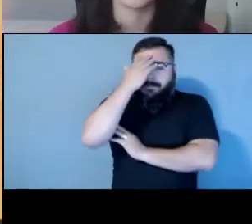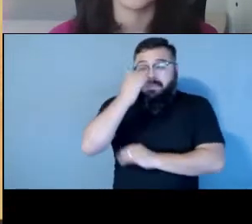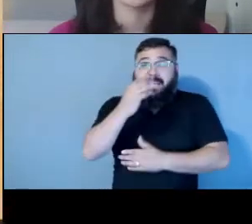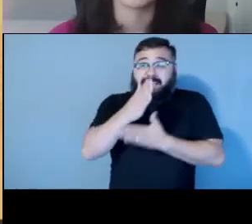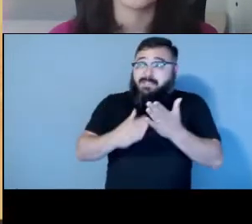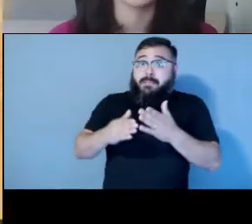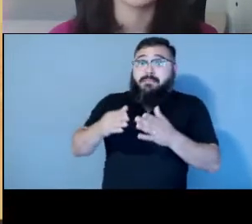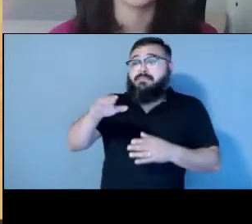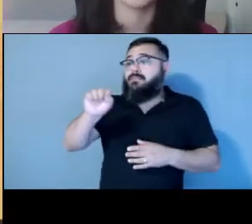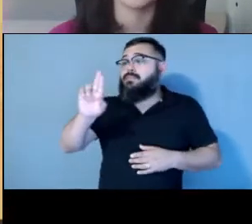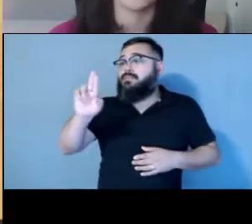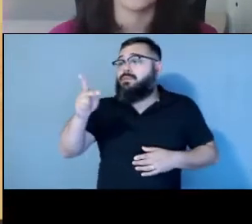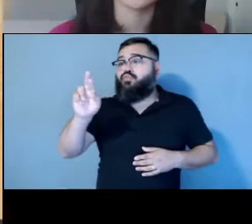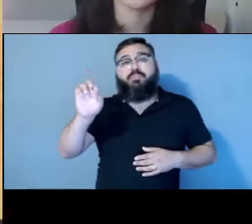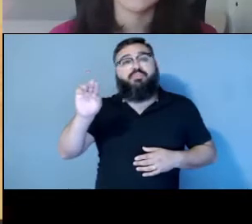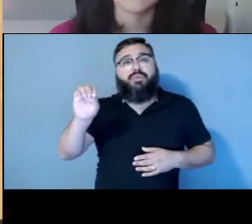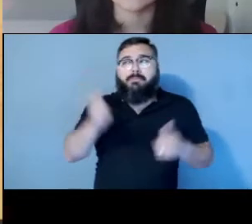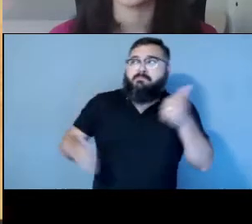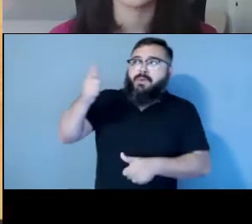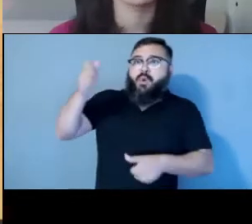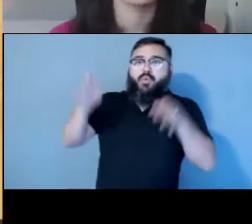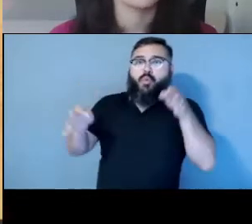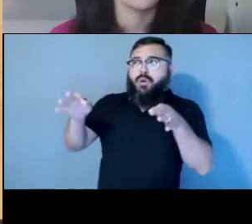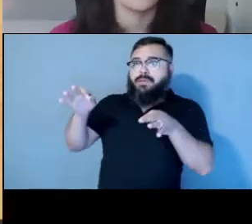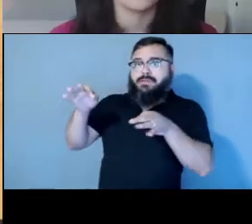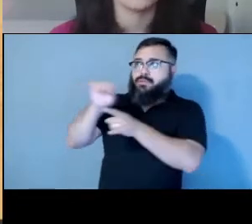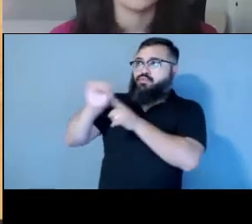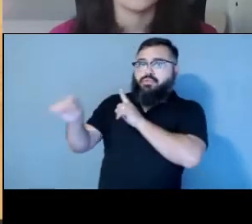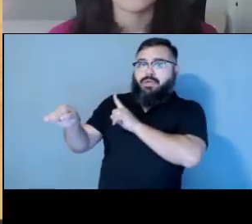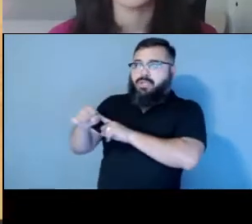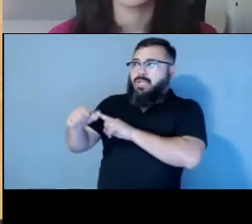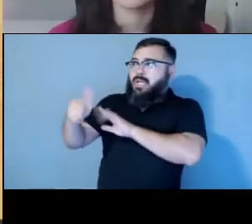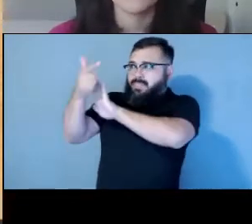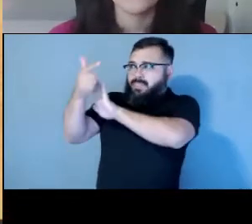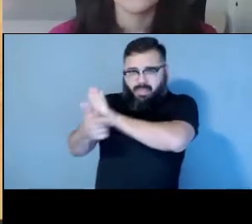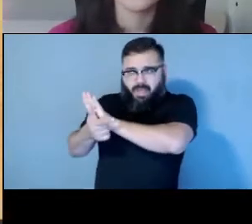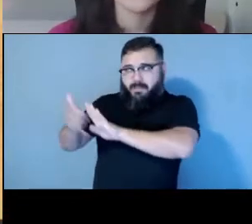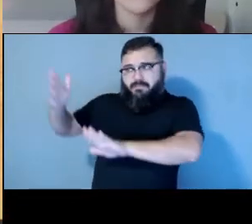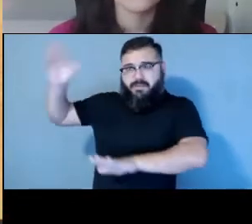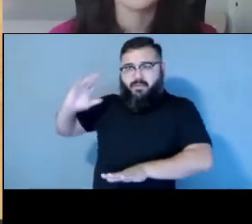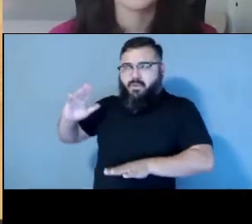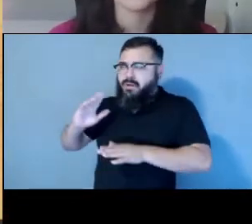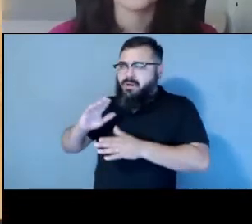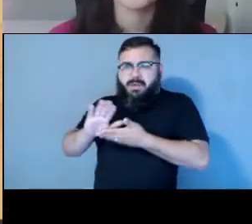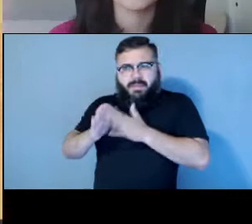the law about what a disability was had become very narrow and it was very hard in the courts to prove